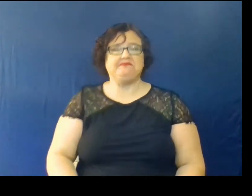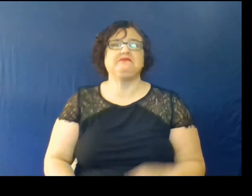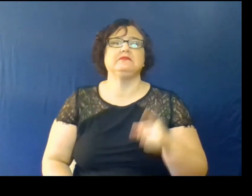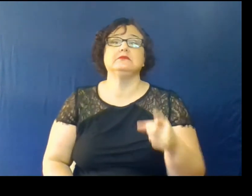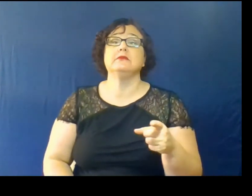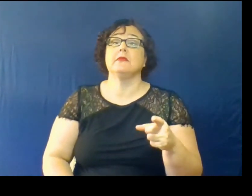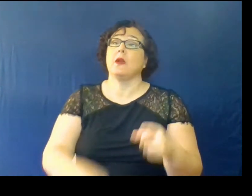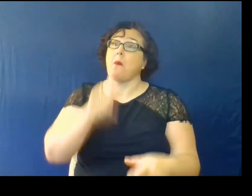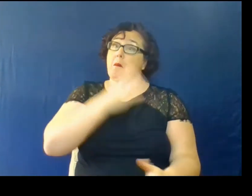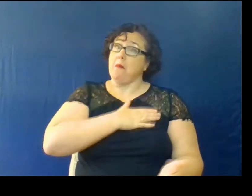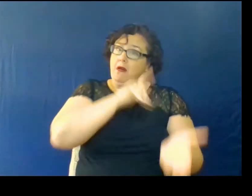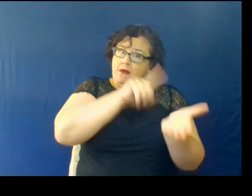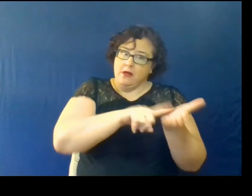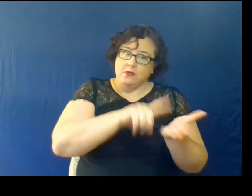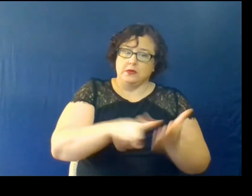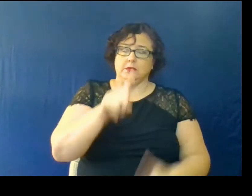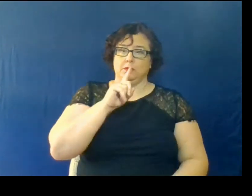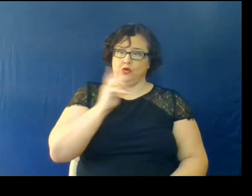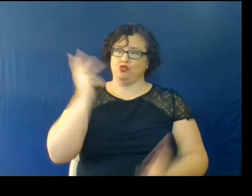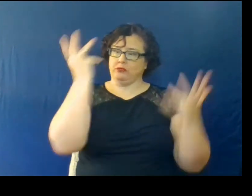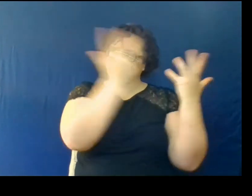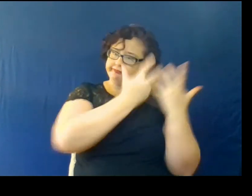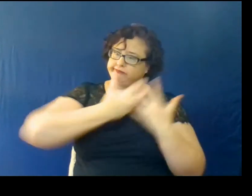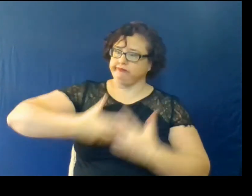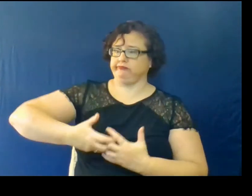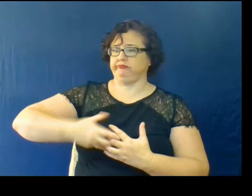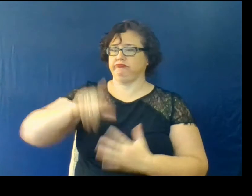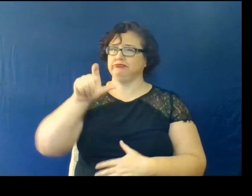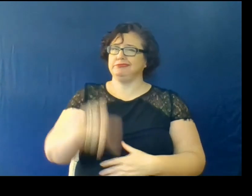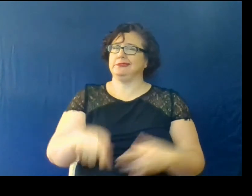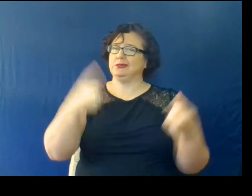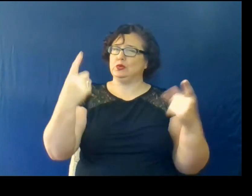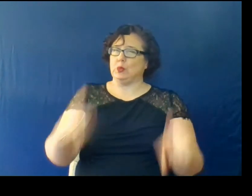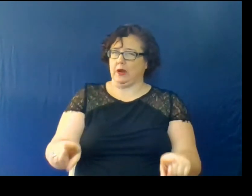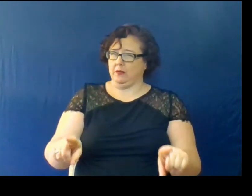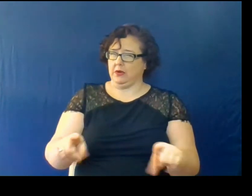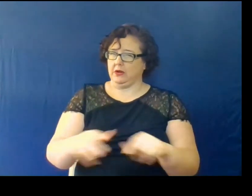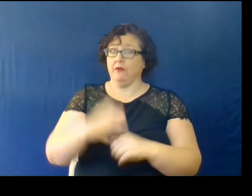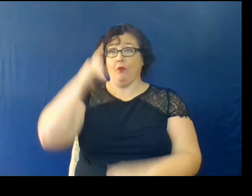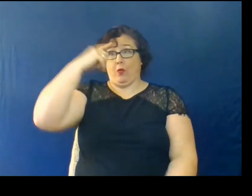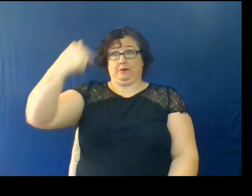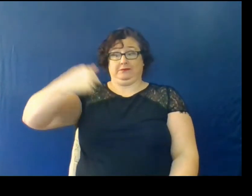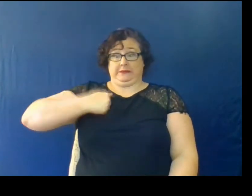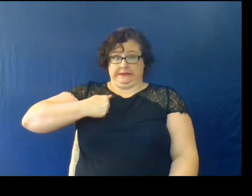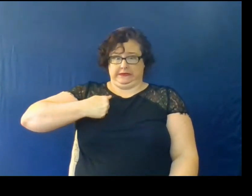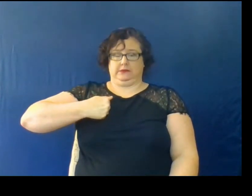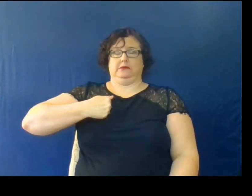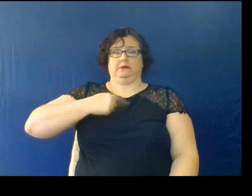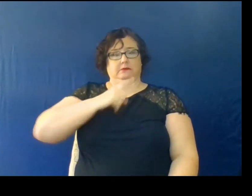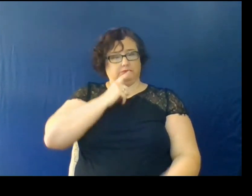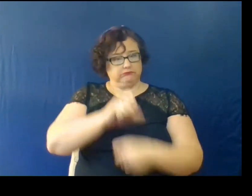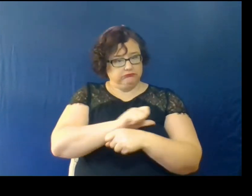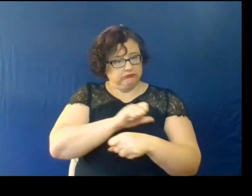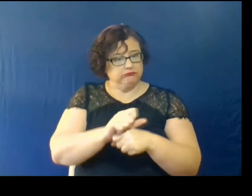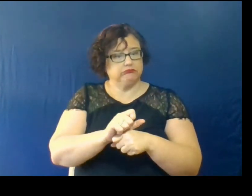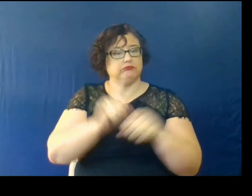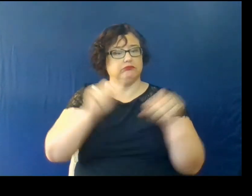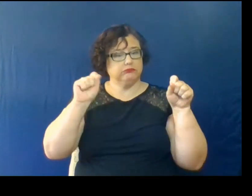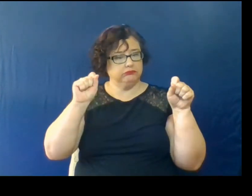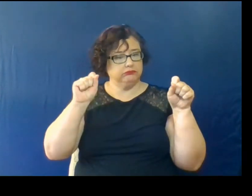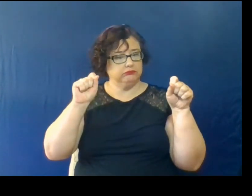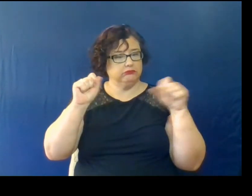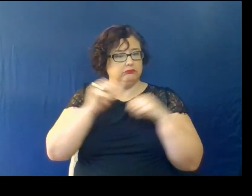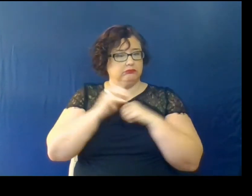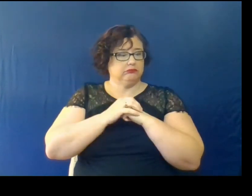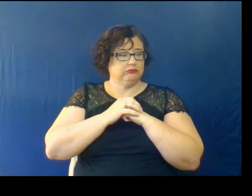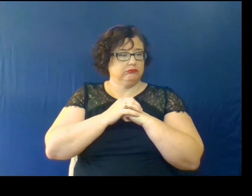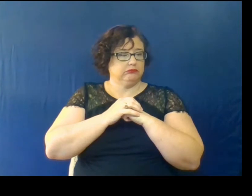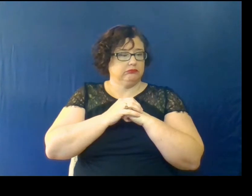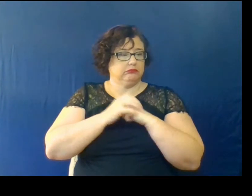they are aligned to what needs to happen for me, to make sure that I can be an active member of